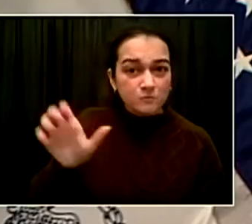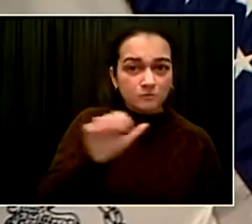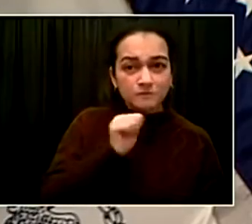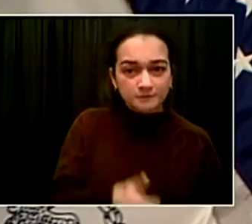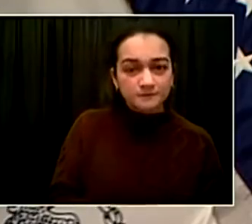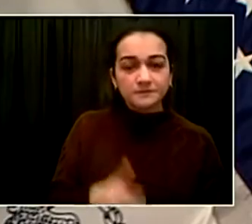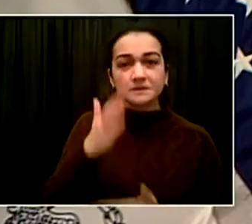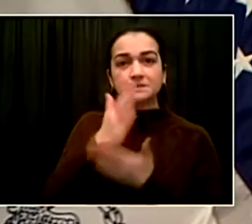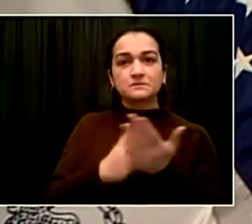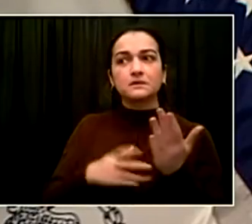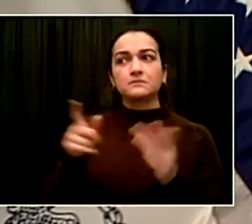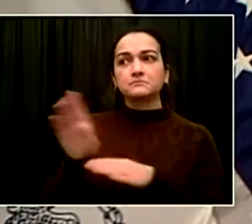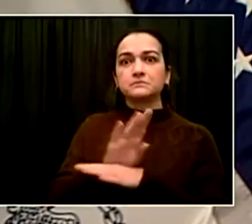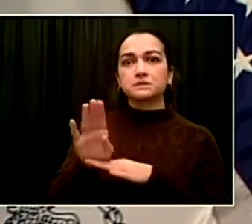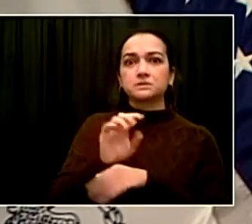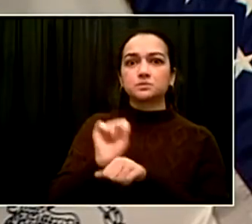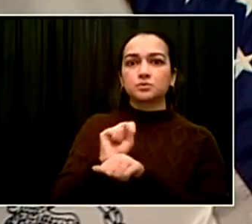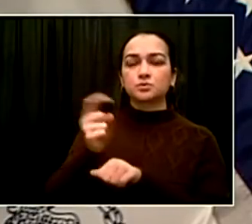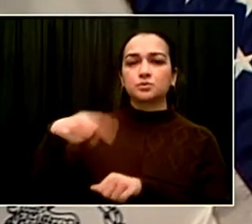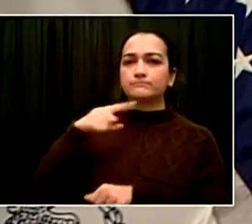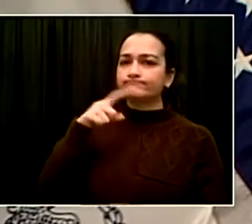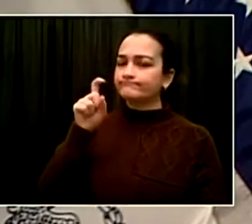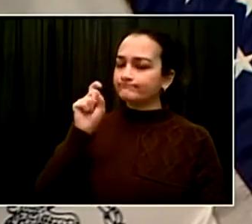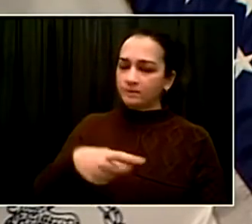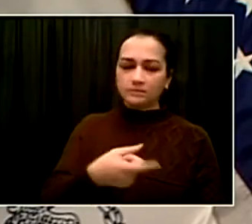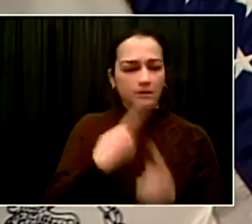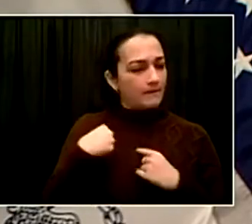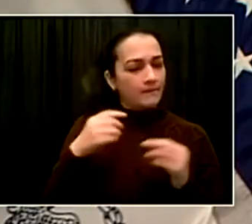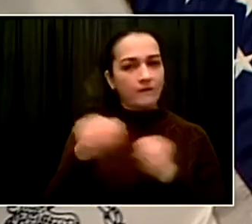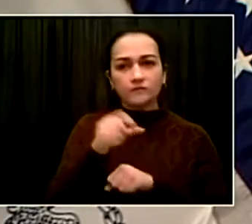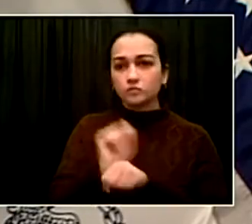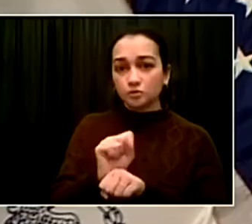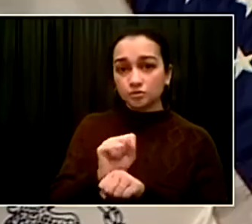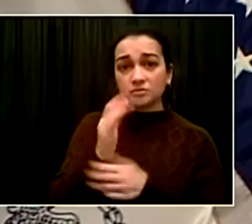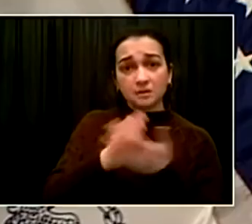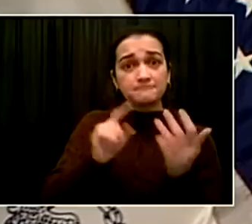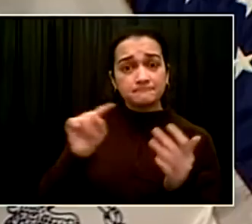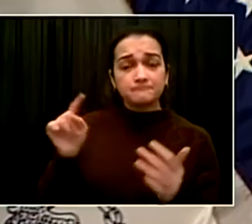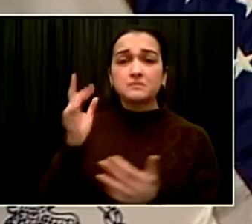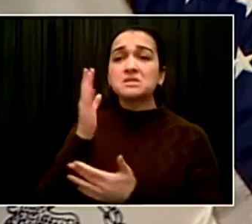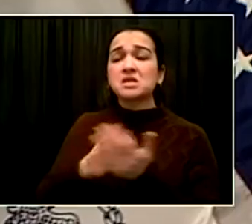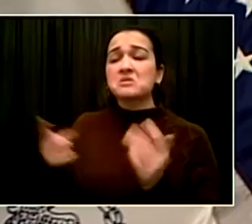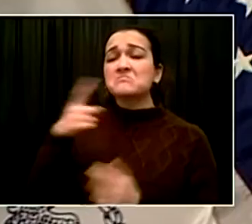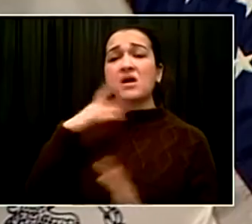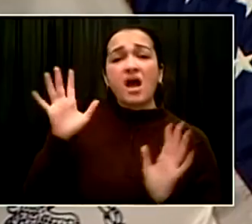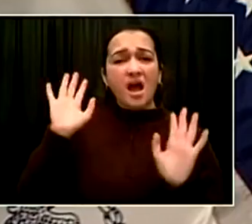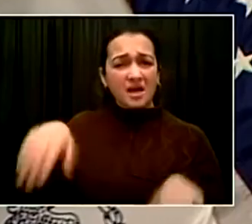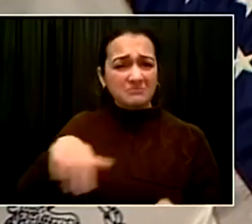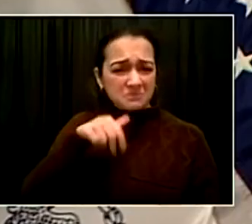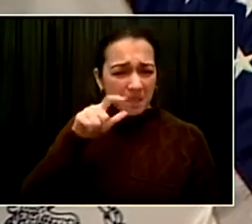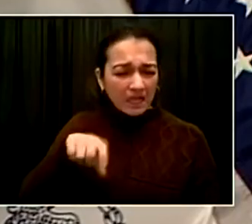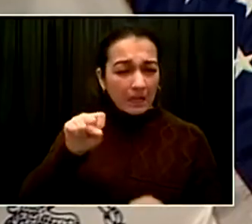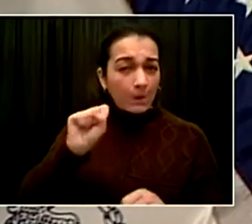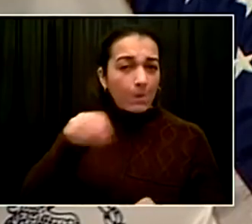GYMJIMMY, SOME BELIEVE IT'S CRUCIAL TO GO IN PERSON AND SOME BELIEVE IT'S OKAY TO GO REMOTE AND STAY REMOTE AND I